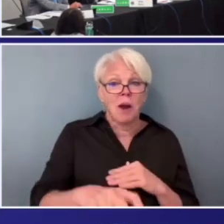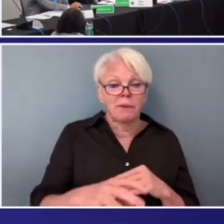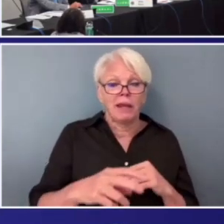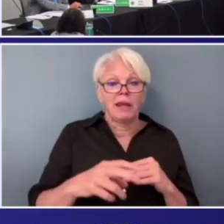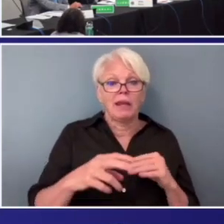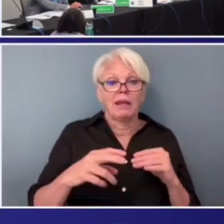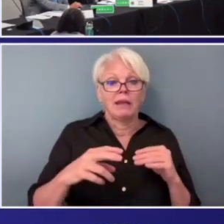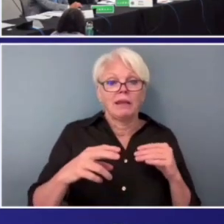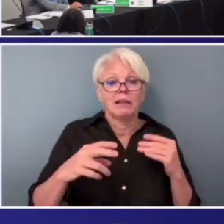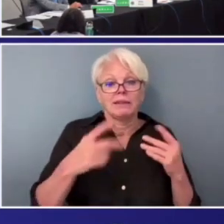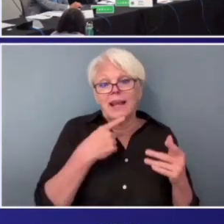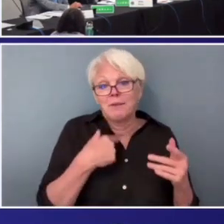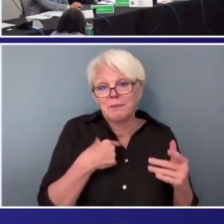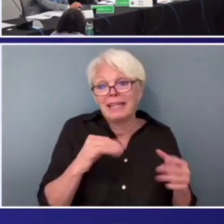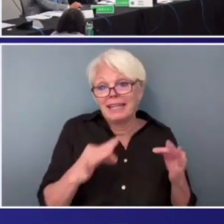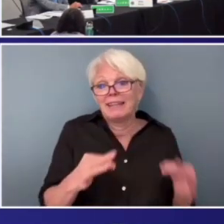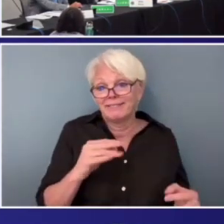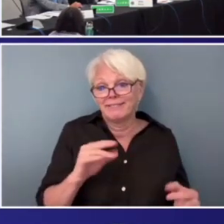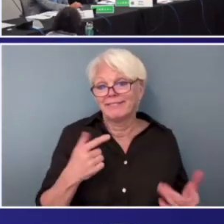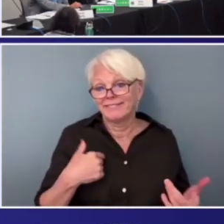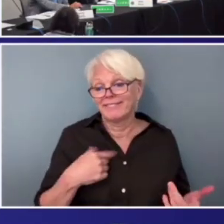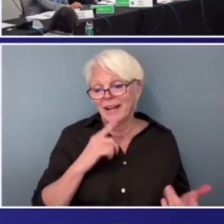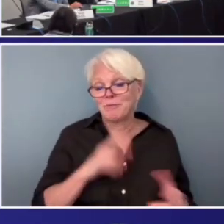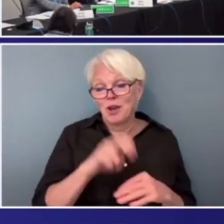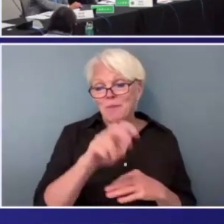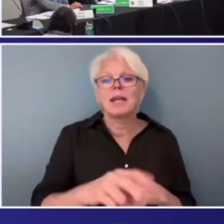let me know. It's on page nine under